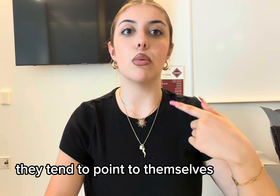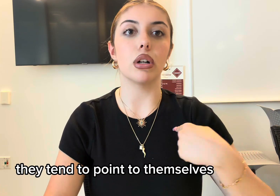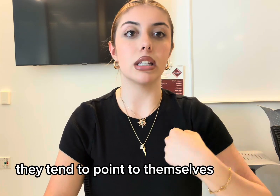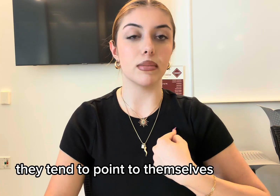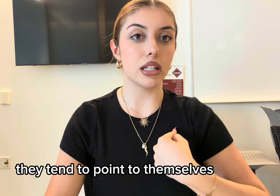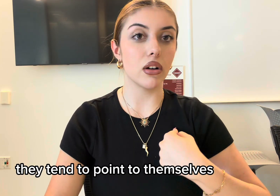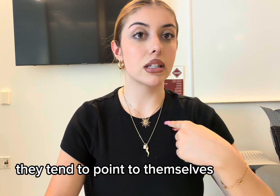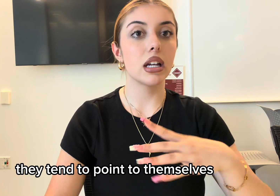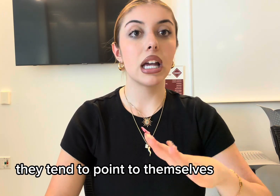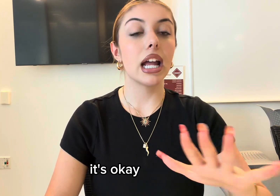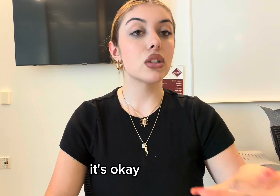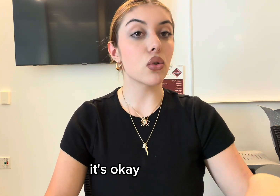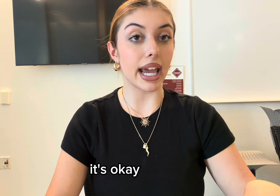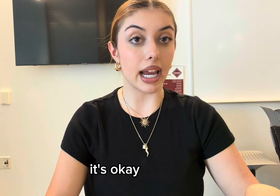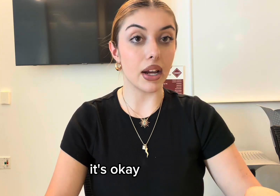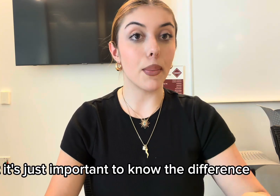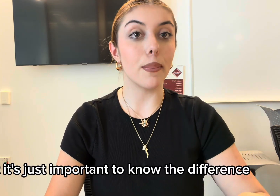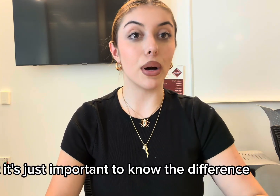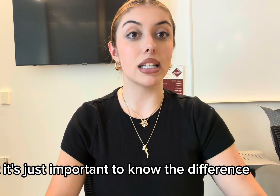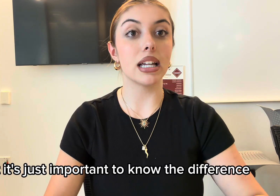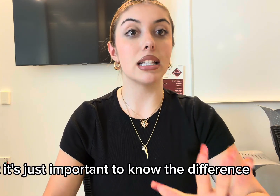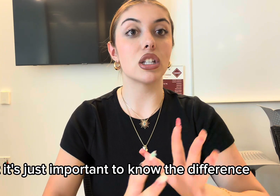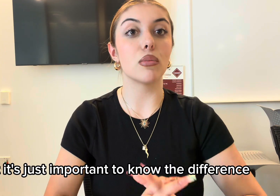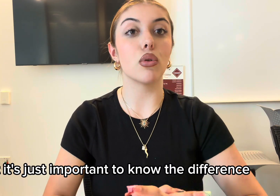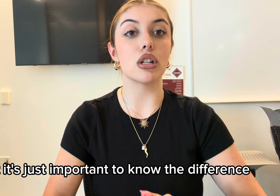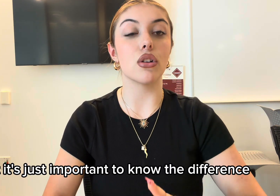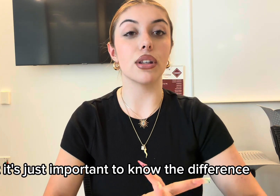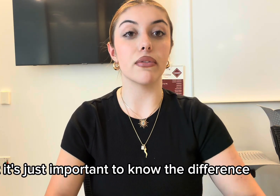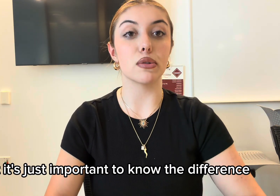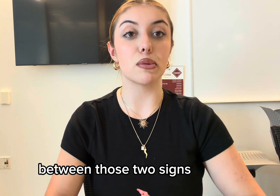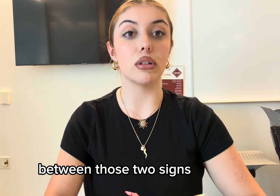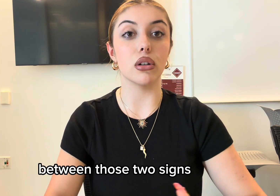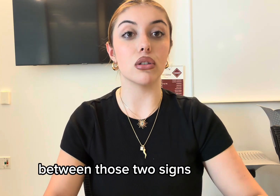to point to themselves. It's okay, but it's just important to know the difference between those